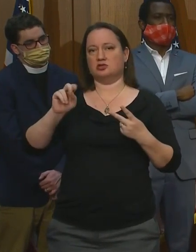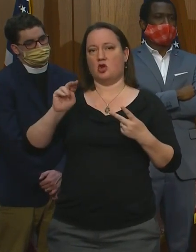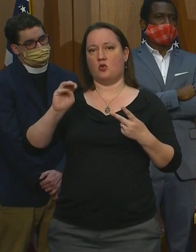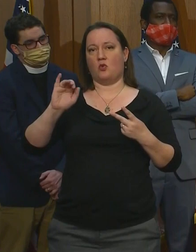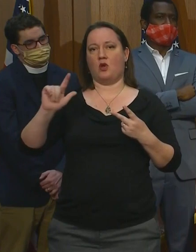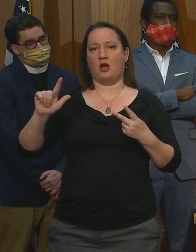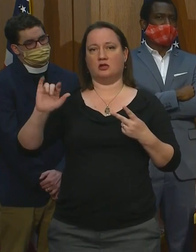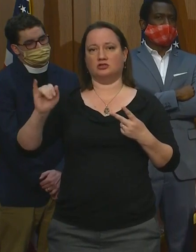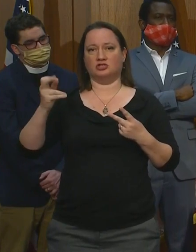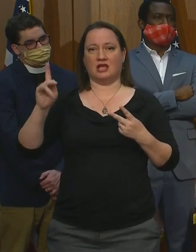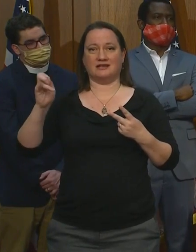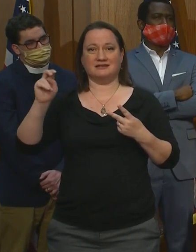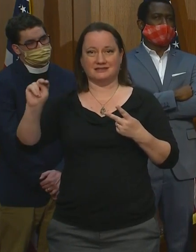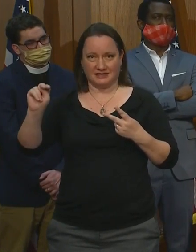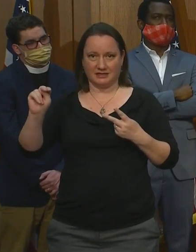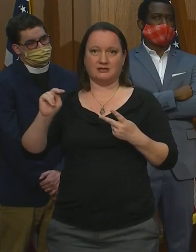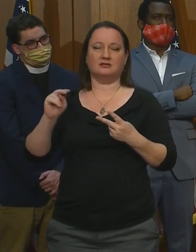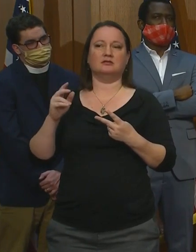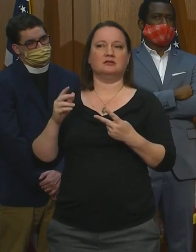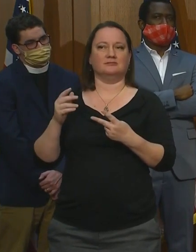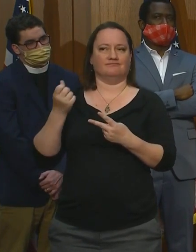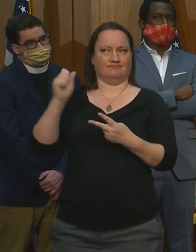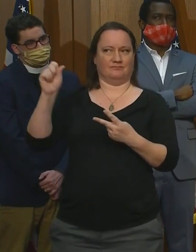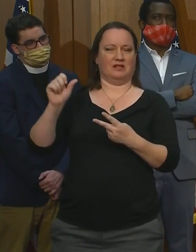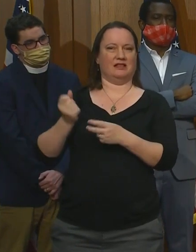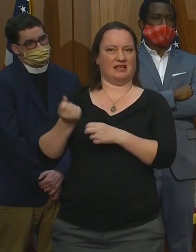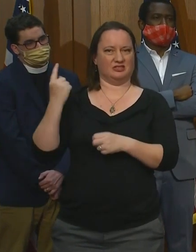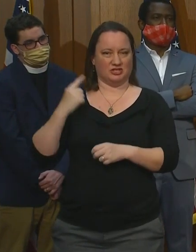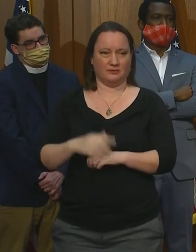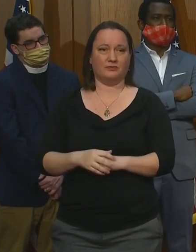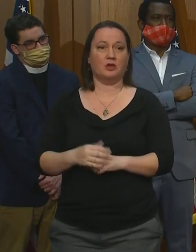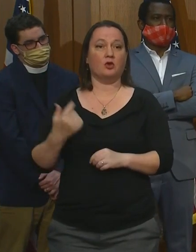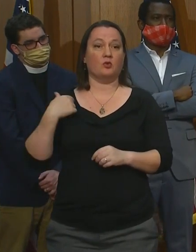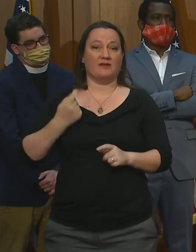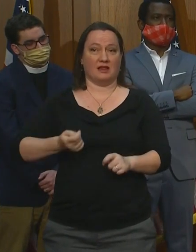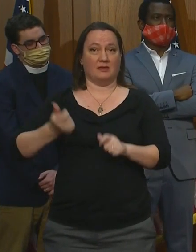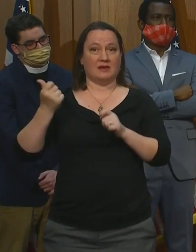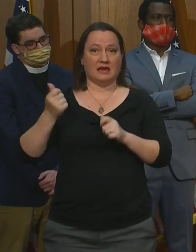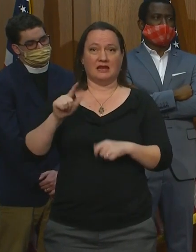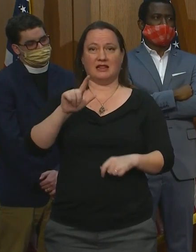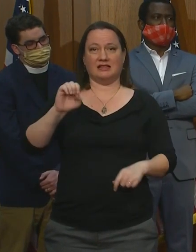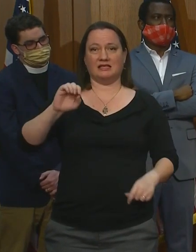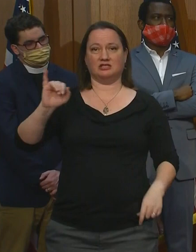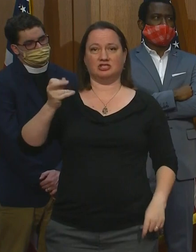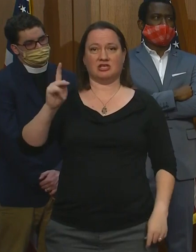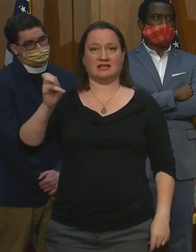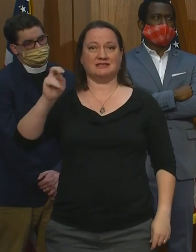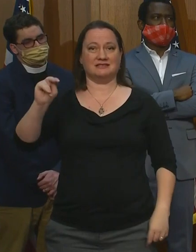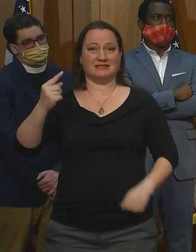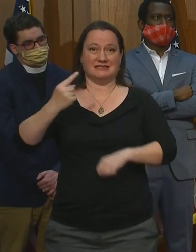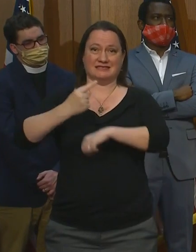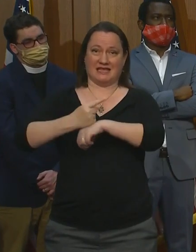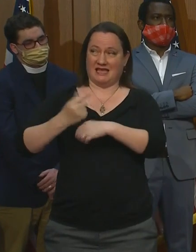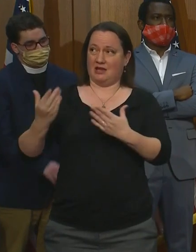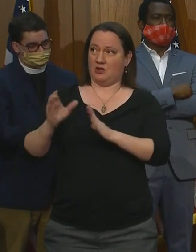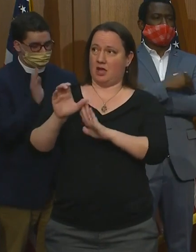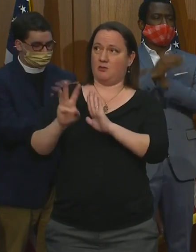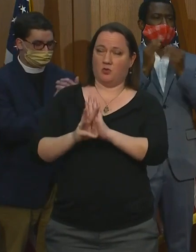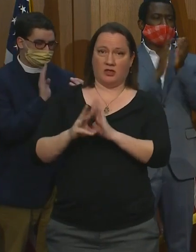VIRGINIA- AND I'M PROUD THAT WITH THE GOVERNOR'S LEADERSHIP IN OUR JOURNAL SIMPLY WORKING TOGETHER- WE HAVE ELIMINATED